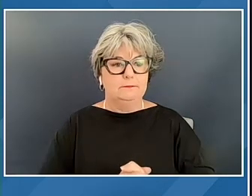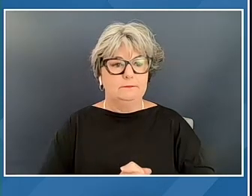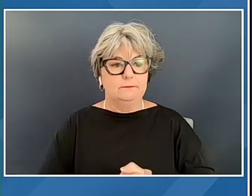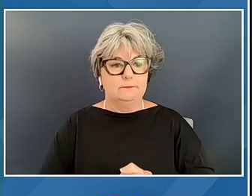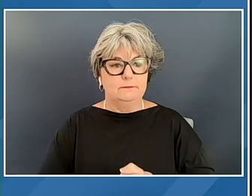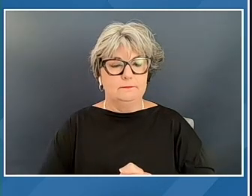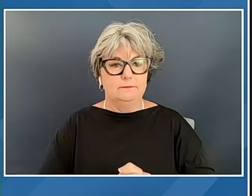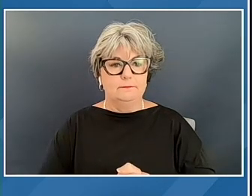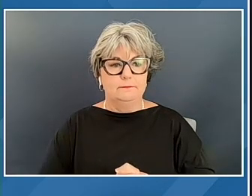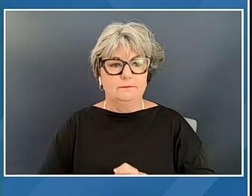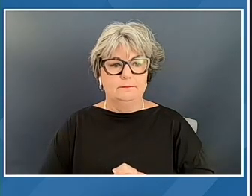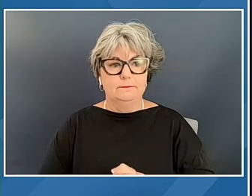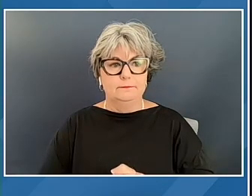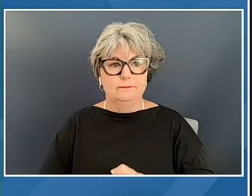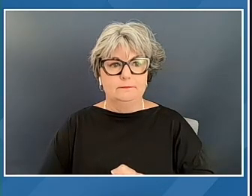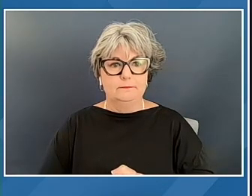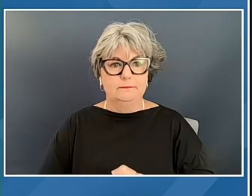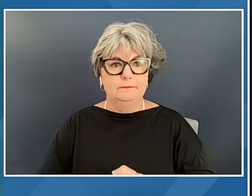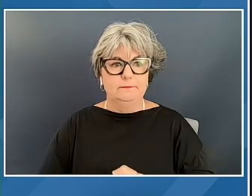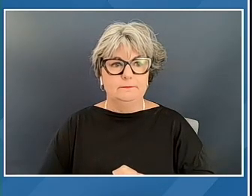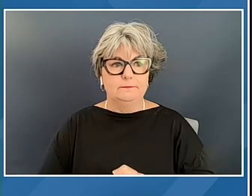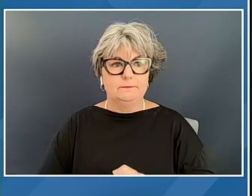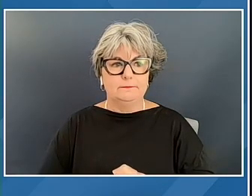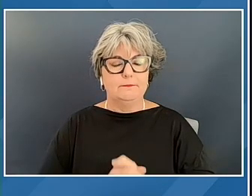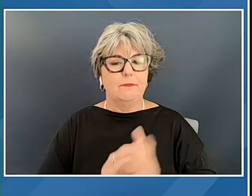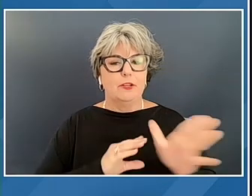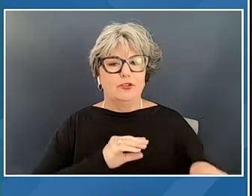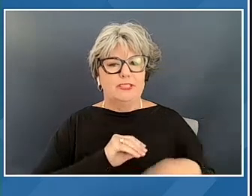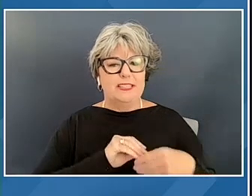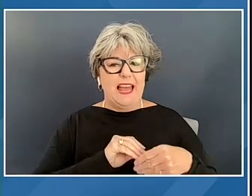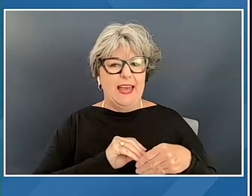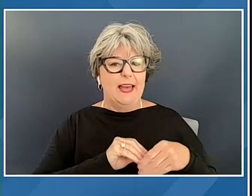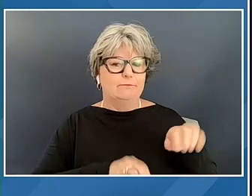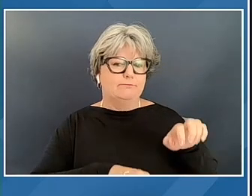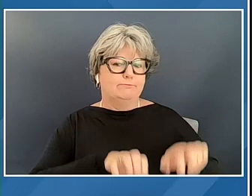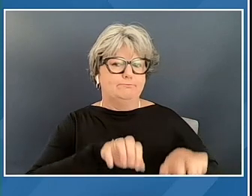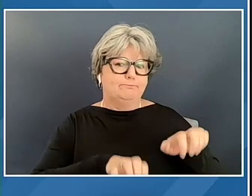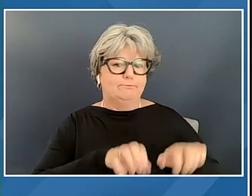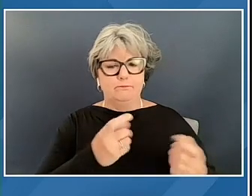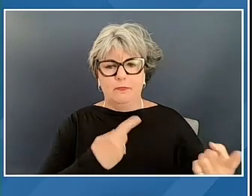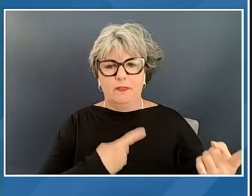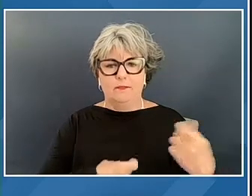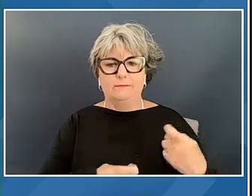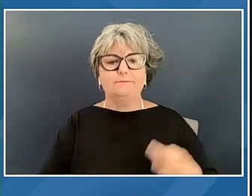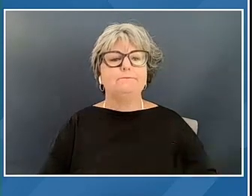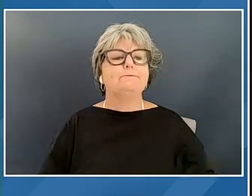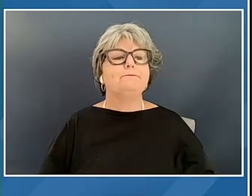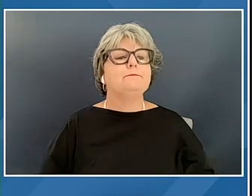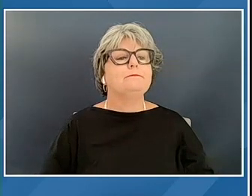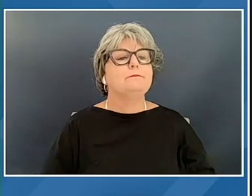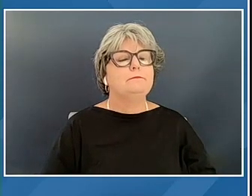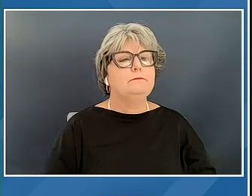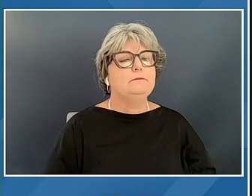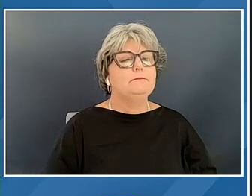Thank you. If you could put that question in the chat, we would greatly appreciate it.